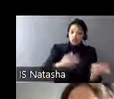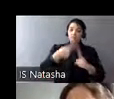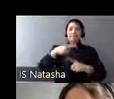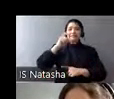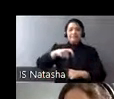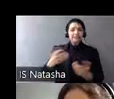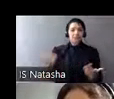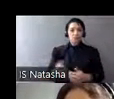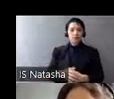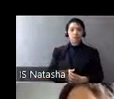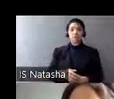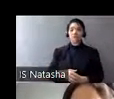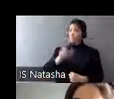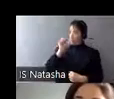rights in public services.